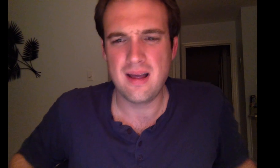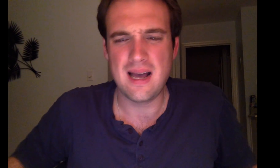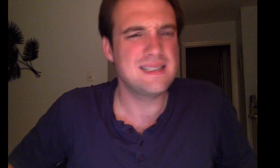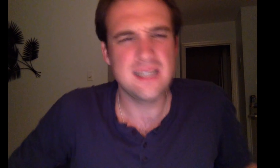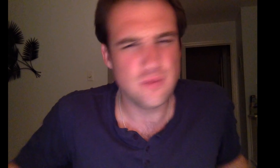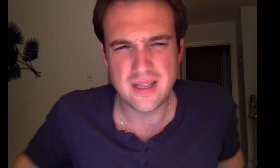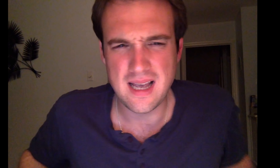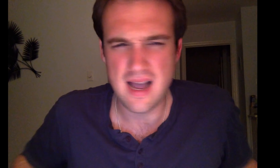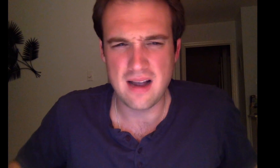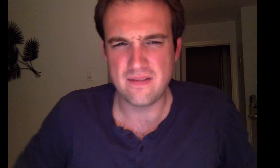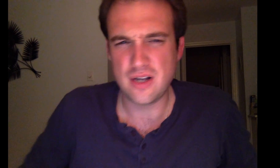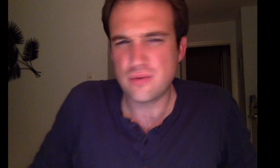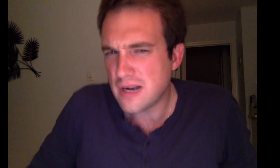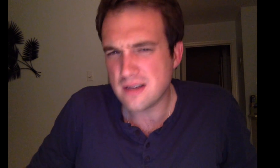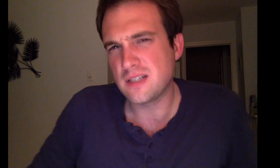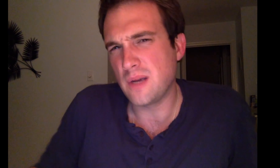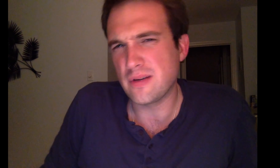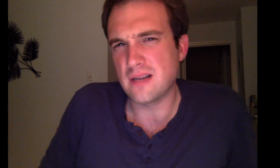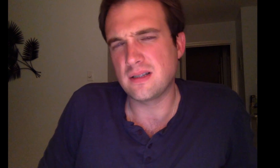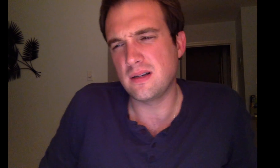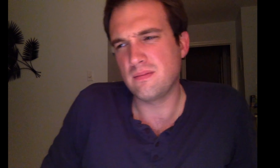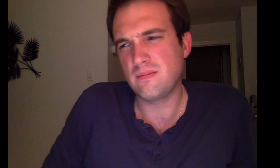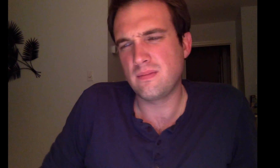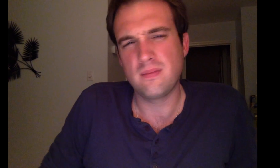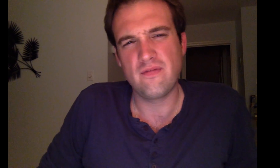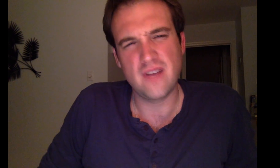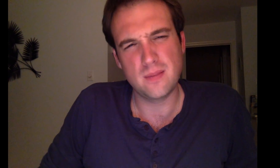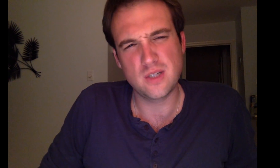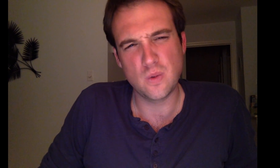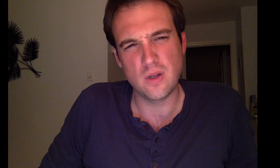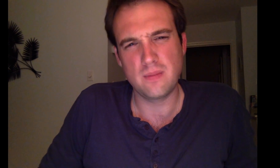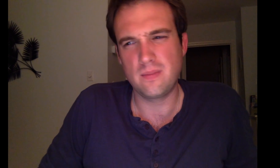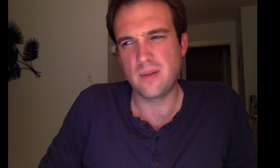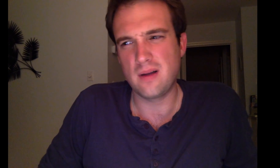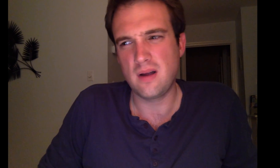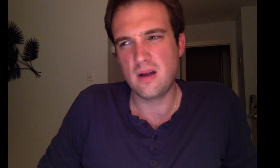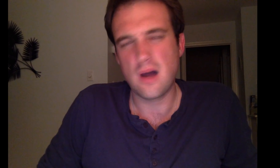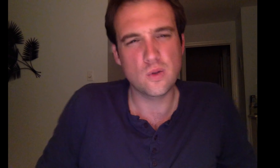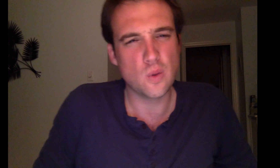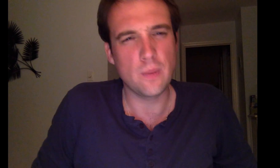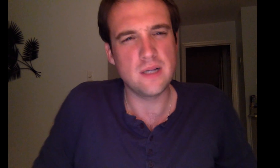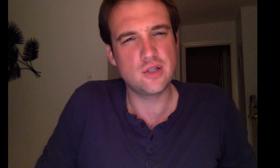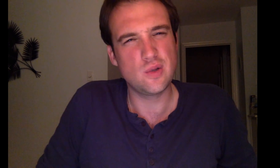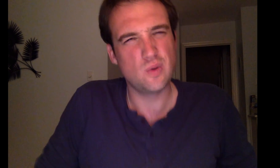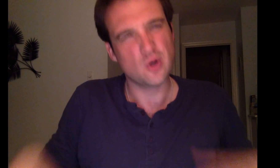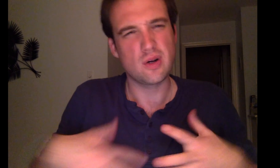I didn't really have a great experience in film school, but I was hoping to learn,